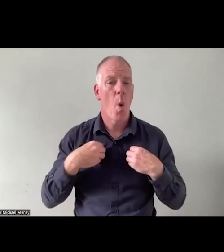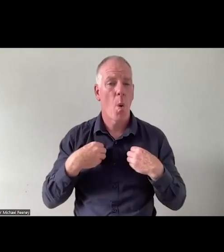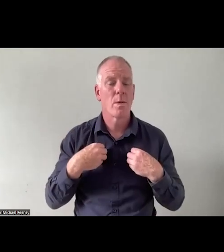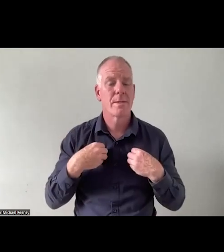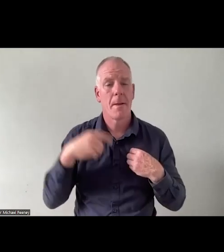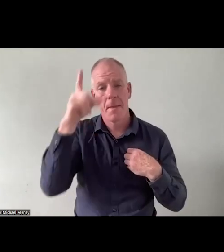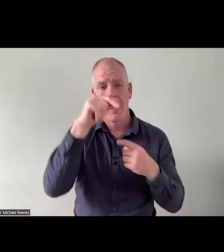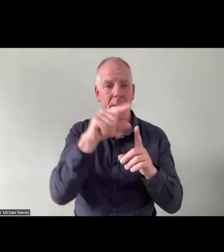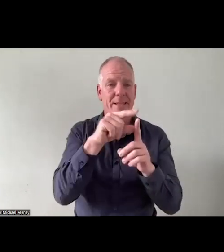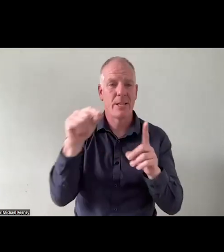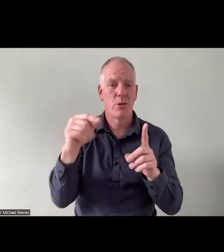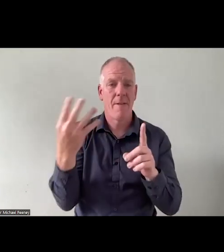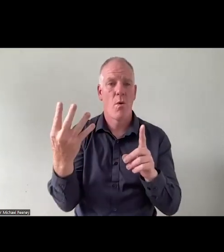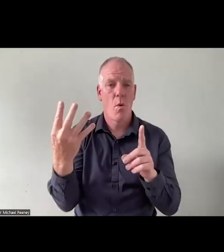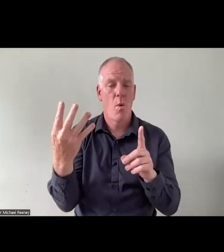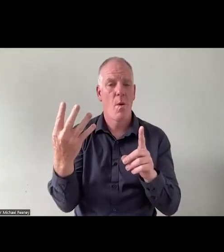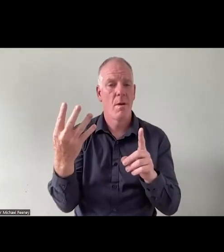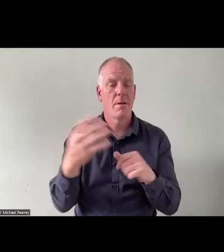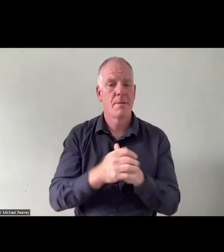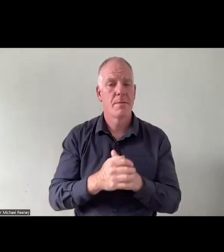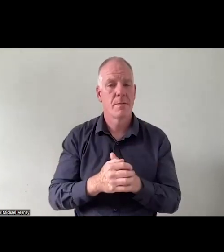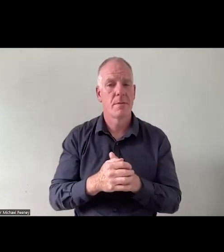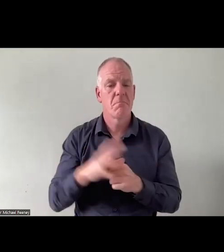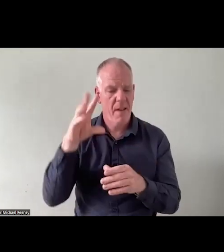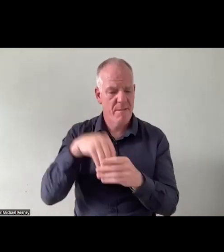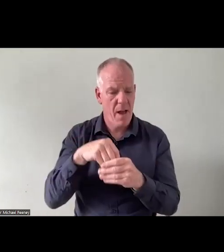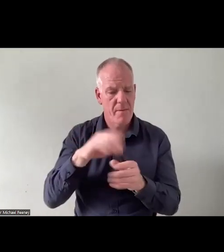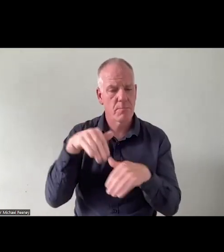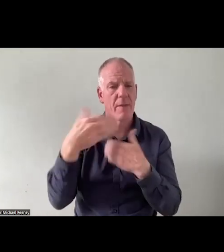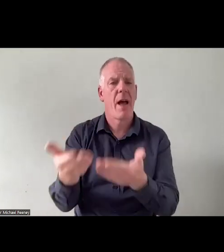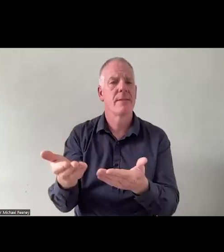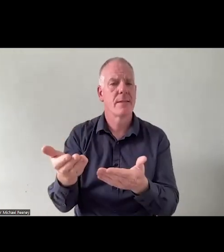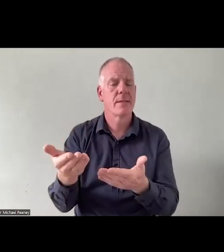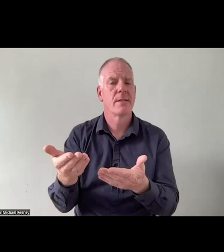but I've been involved in the supply of captioning